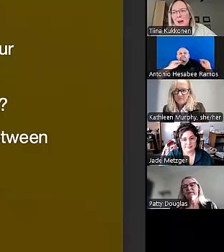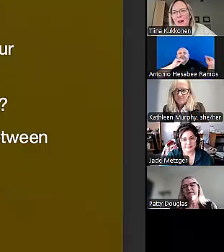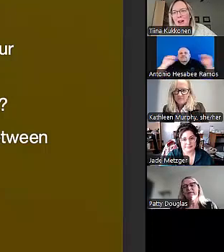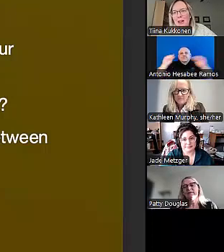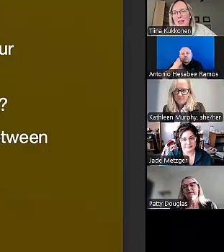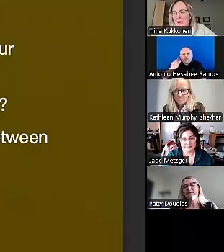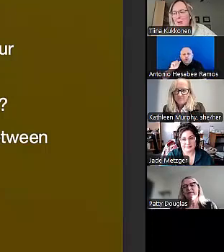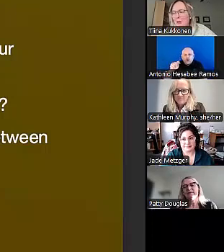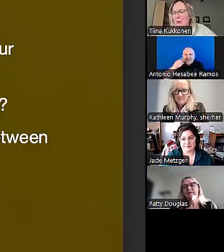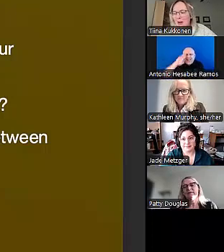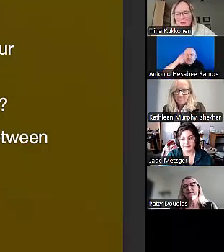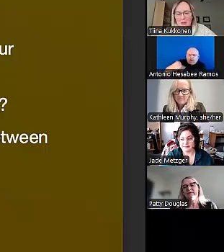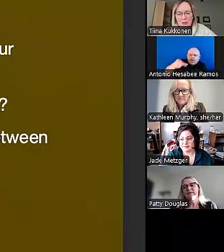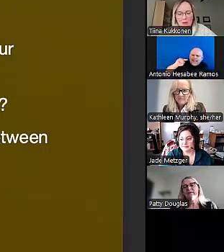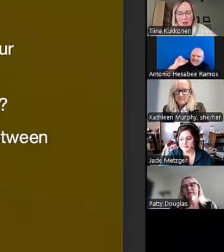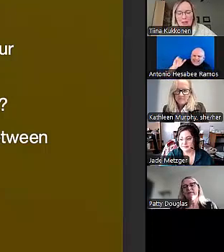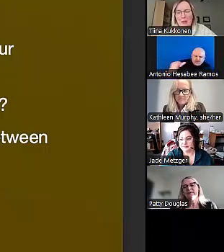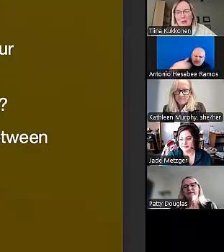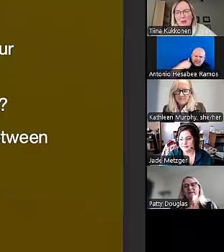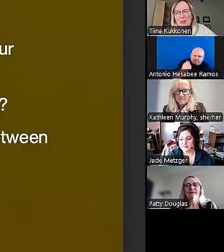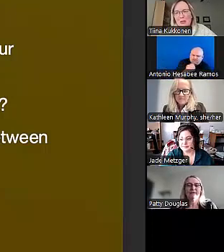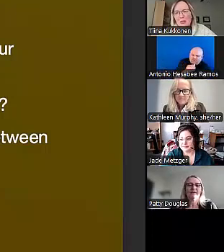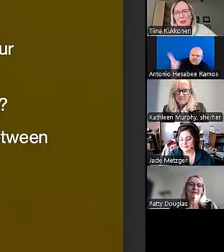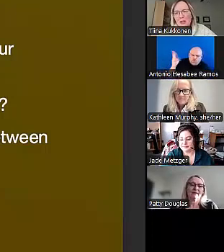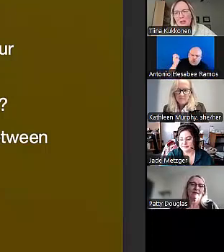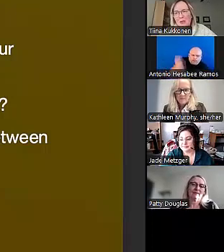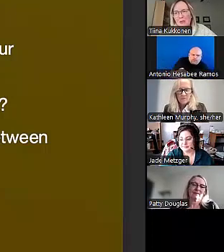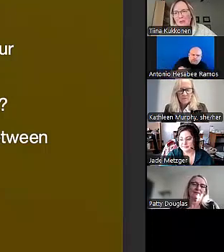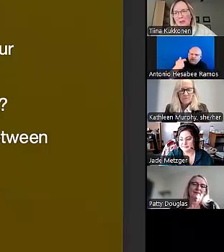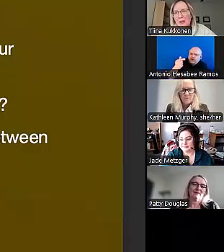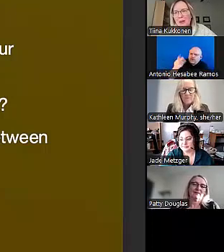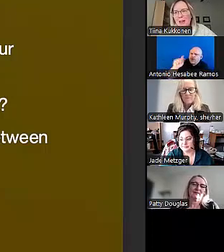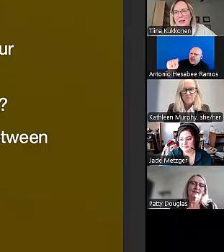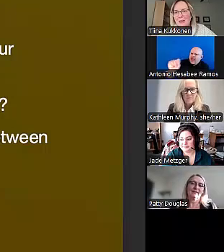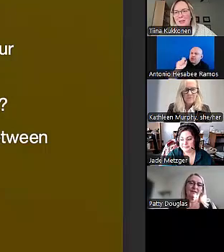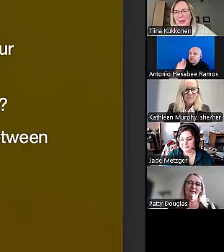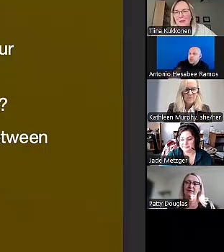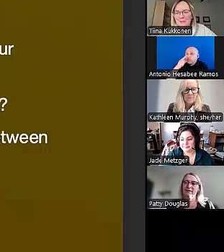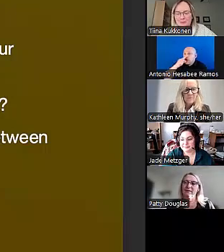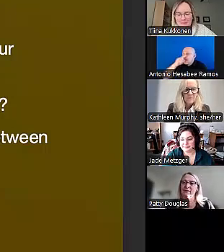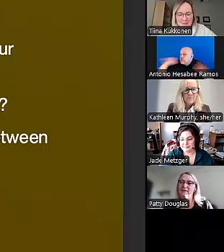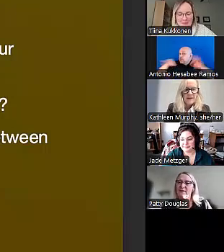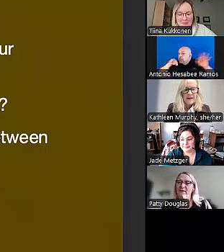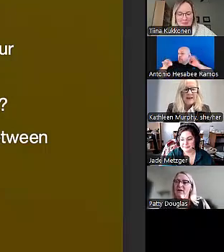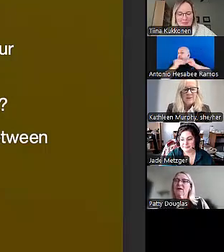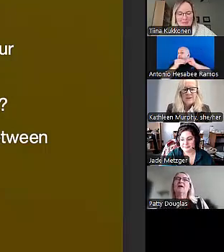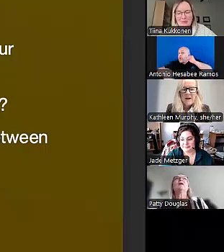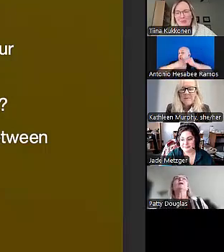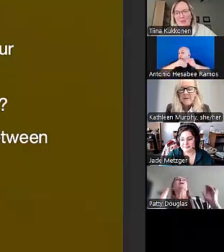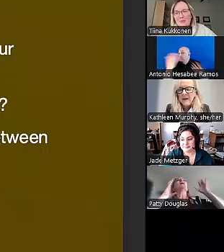have had a couple of grants where you've talked about this, so can you maybe add something there? Kathleen Murphy: And I'm just going to hop in,